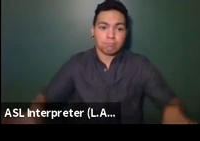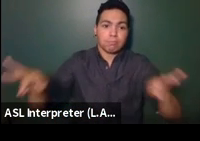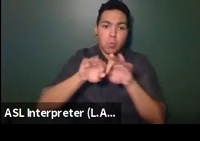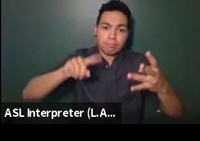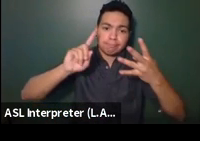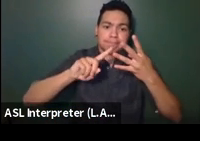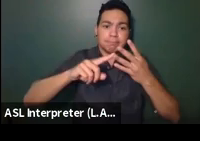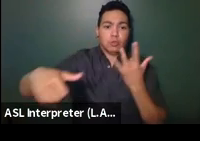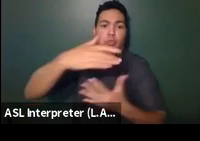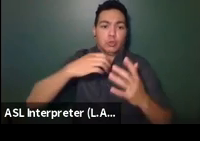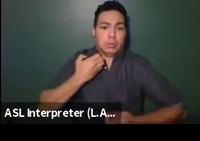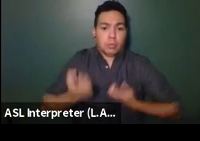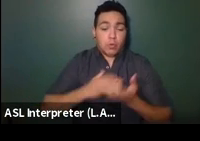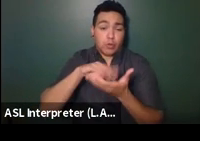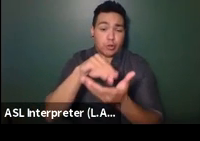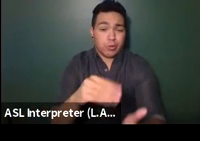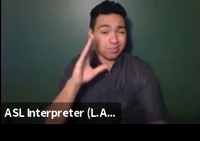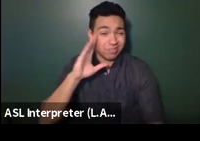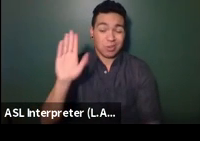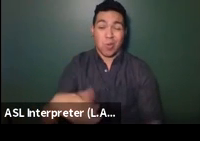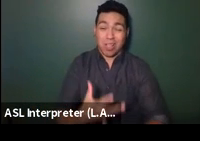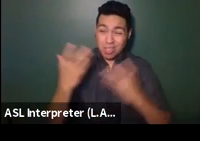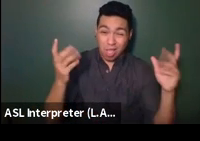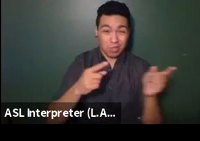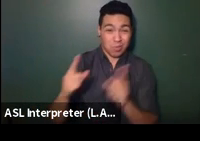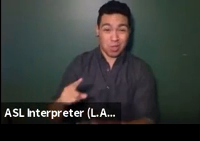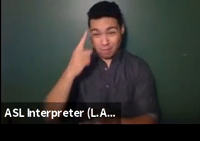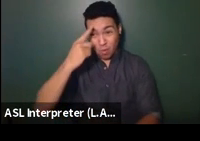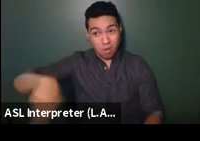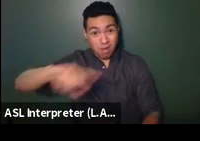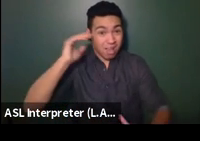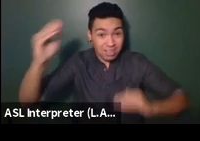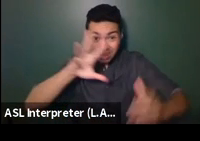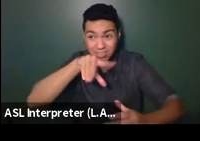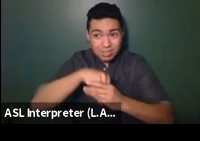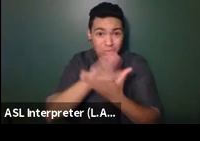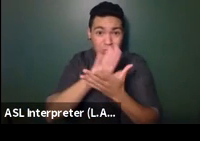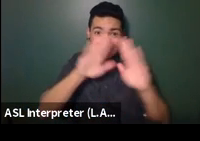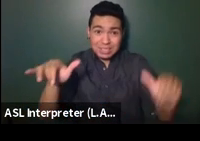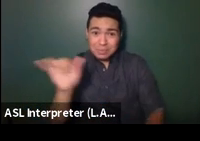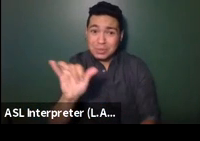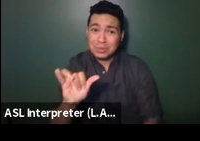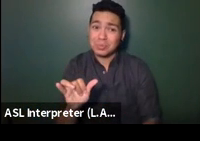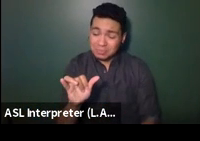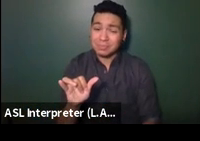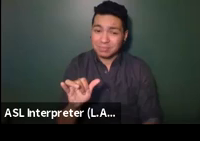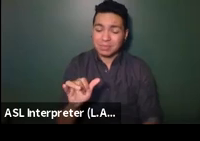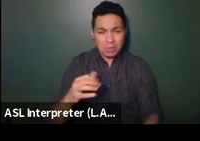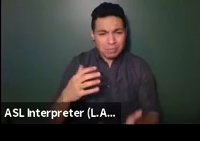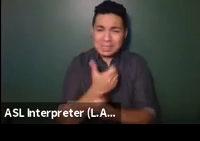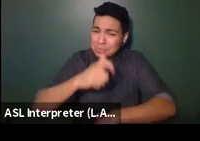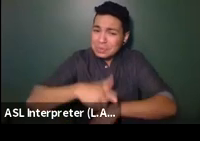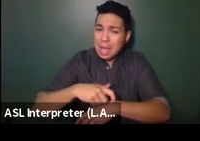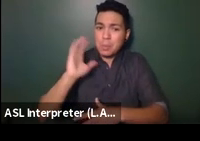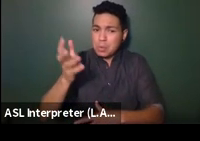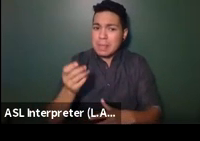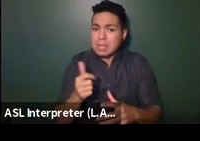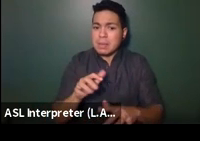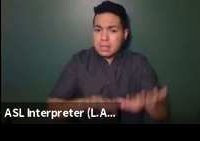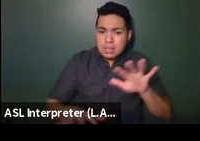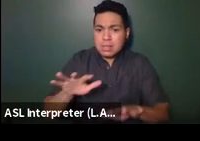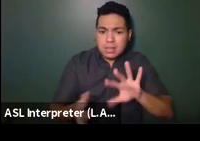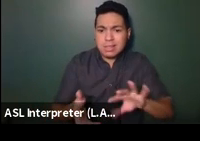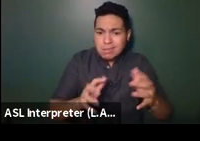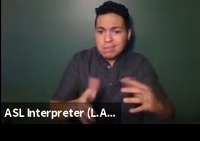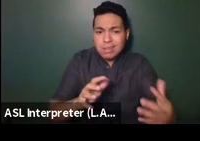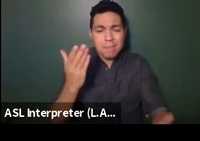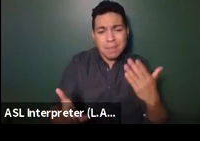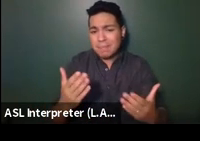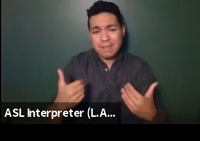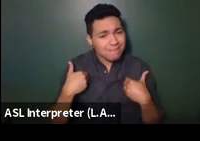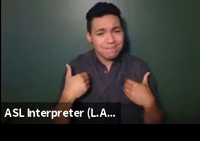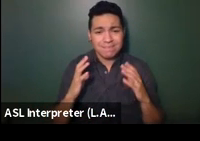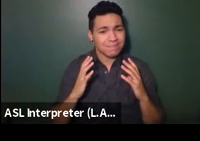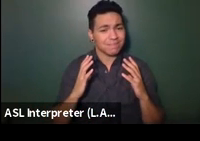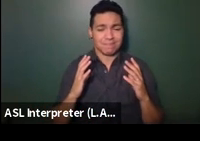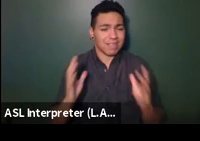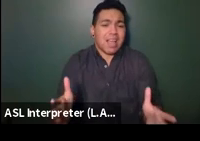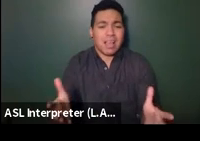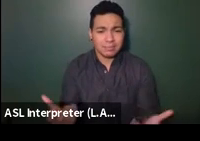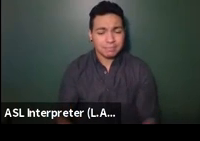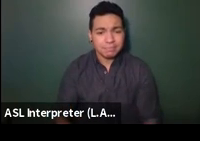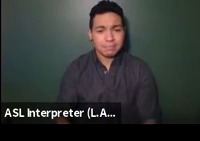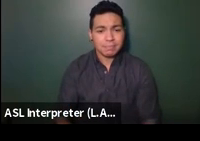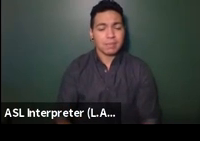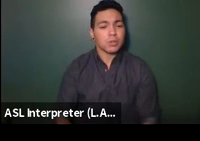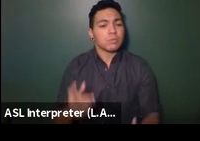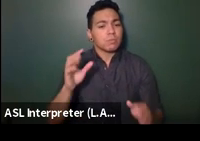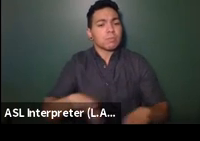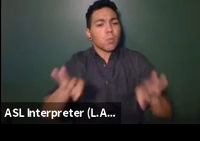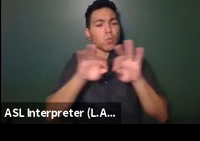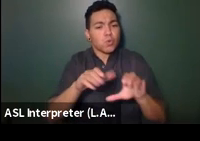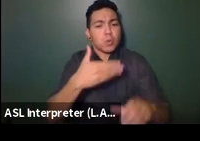ESD 189 - Amy Colburn: We know that there's a lot going on for the adults in the system as well. So take time, know that this is going to be messy as you kind of dig in more and more and just know that you're doing the best that you can, for yourself and your students.